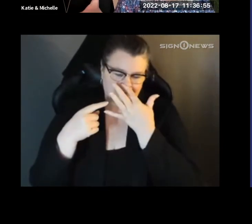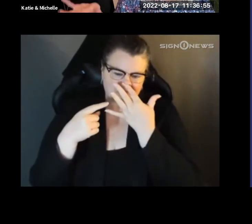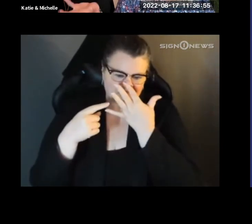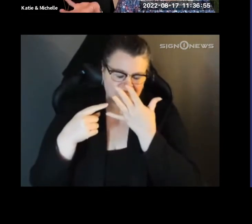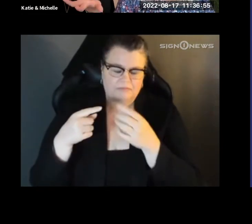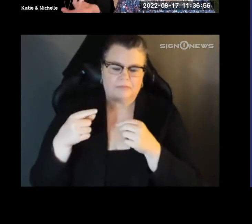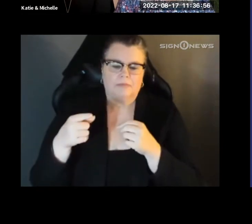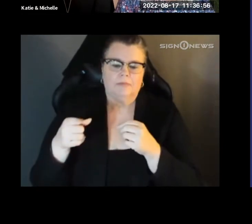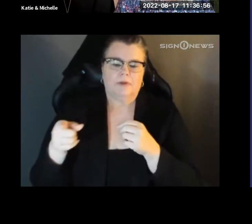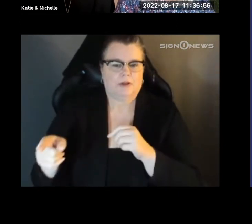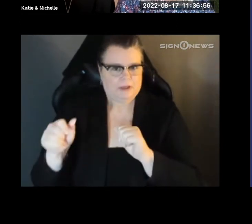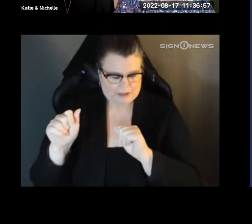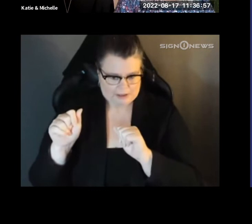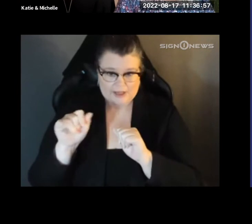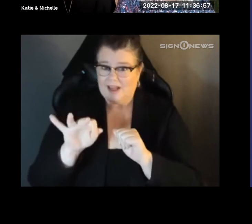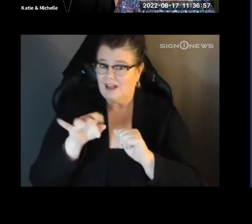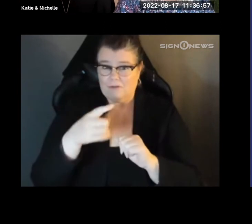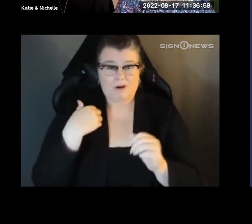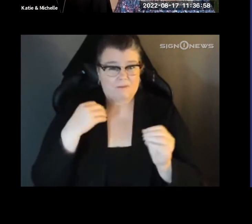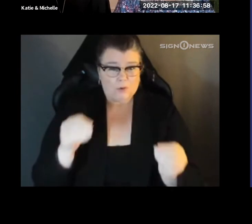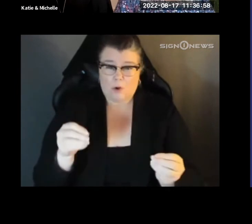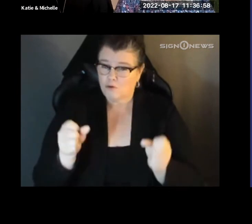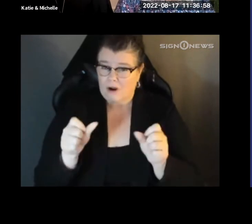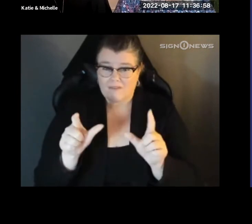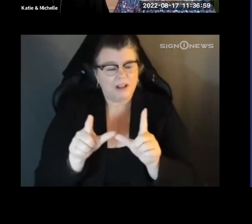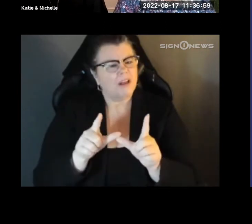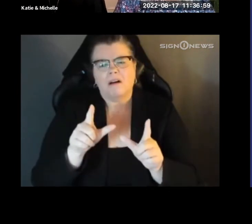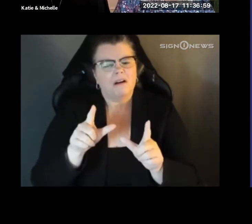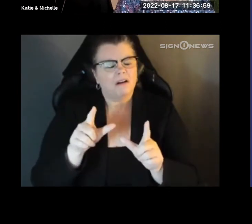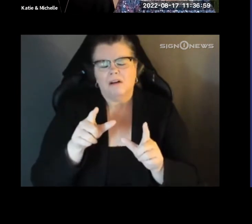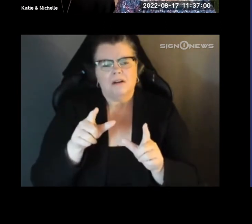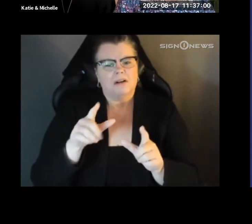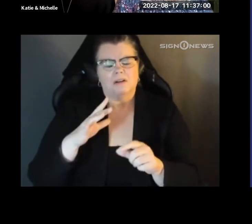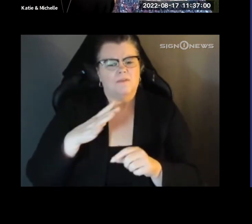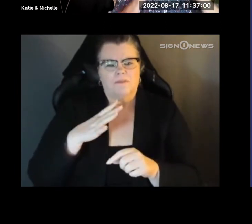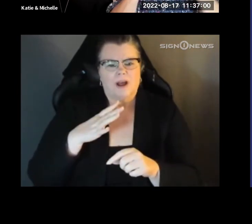and you get an identification card so we think that everyone should have an identification card